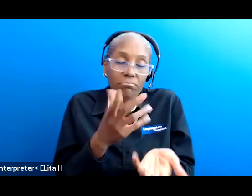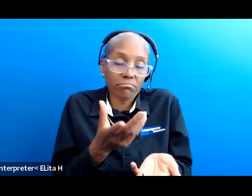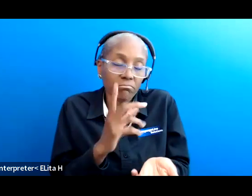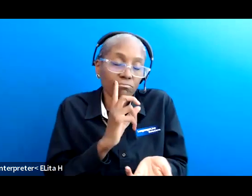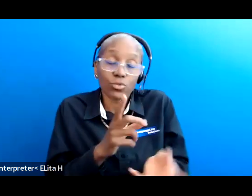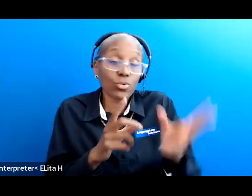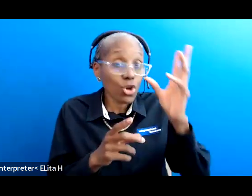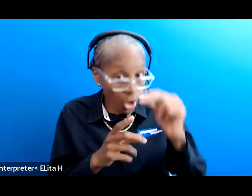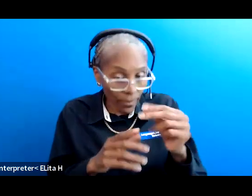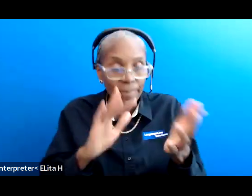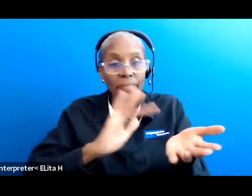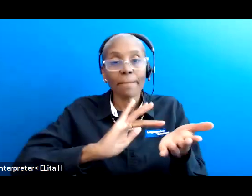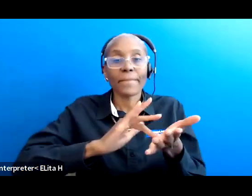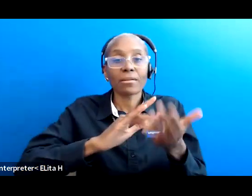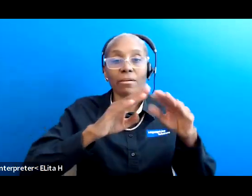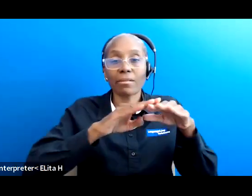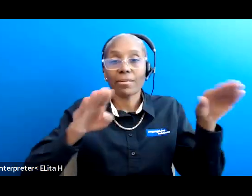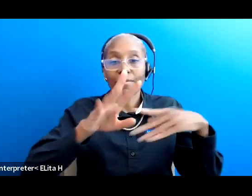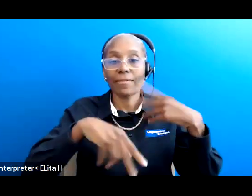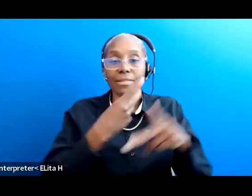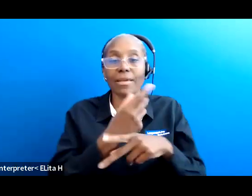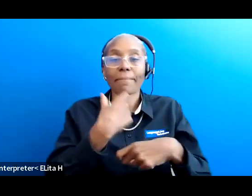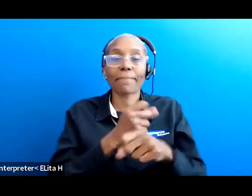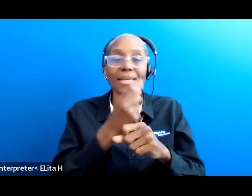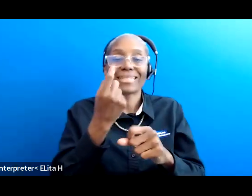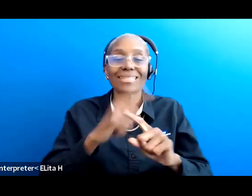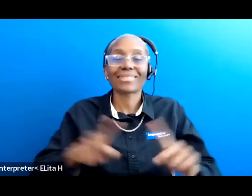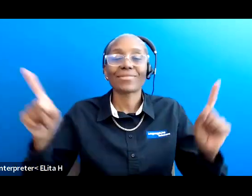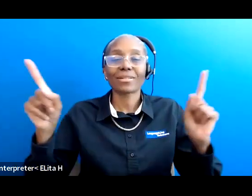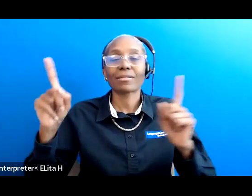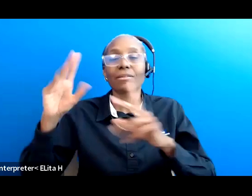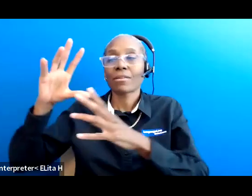No, the medical grade ones are made with a different kind of foam.